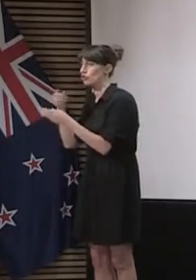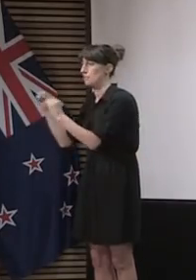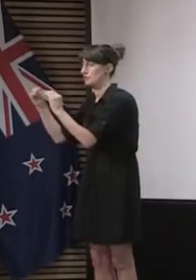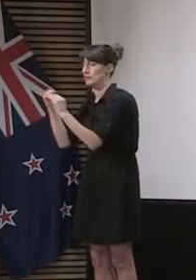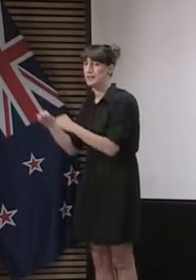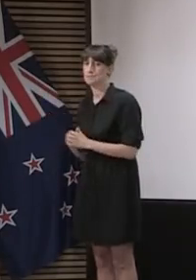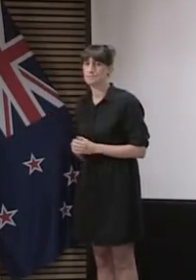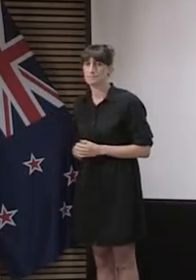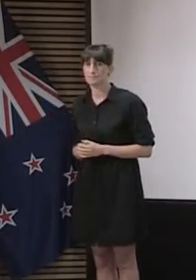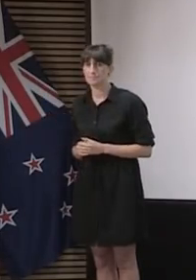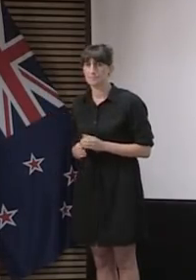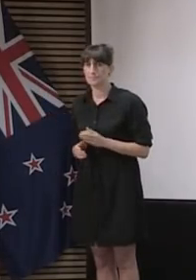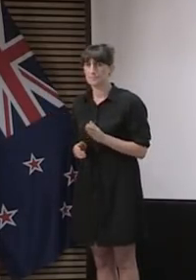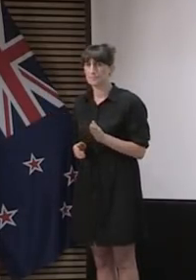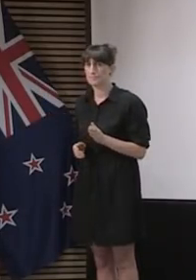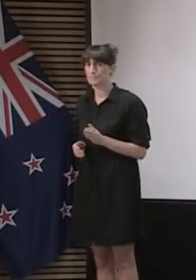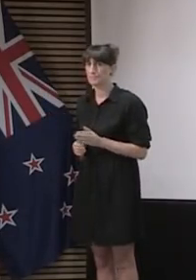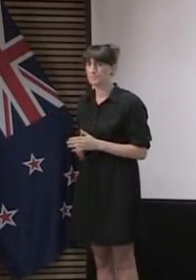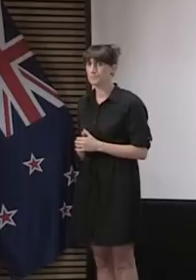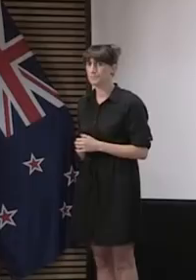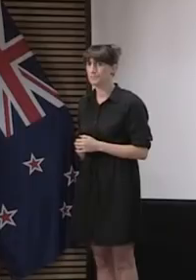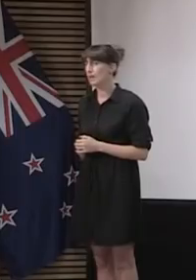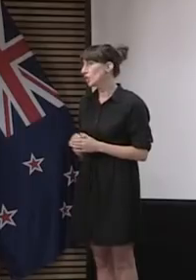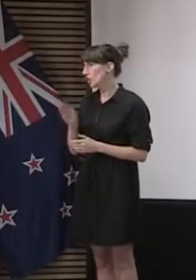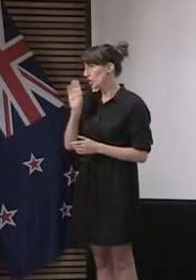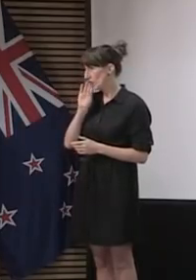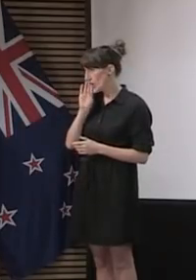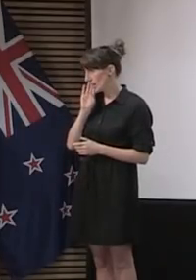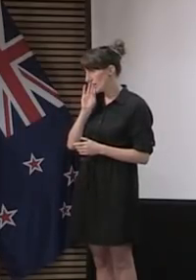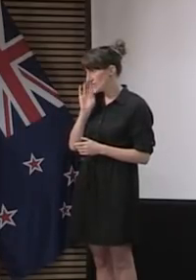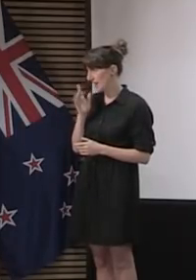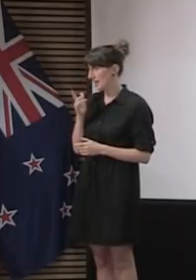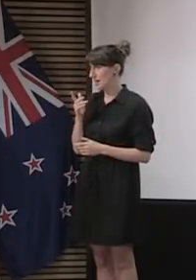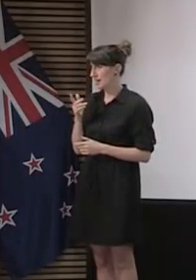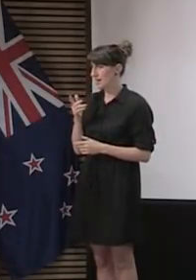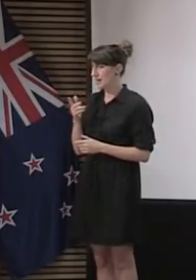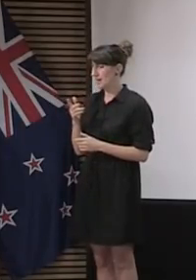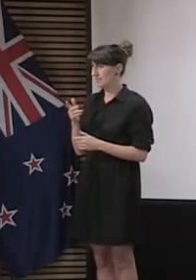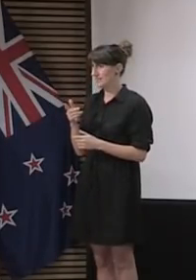there are deaththreats against you and I knowyou have said that is anunfortunate reality of